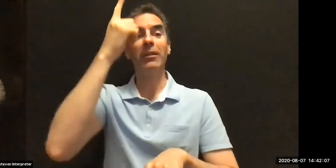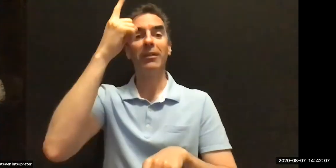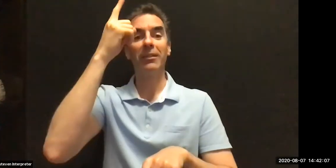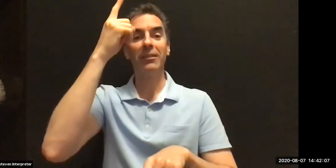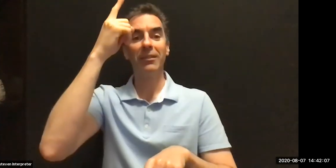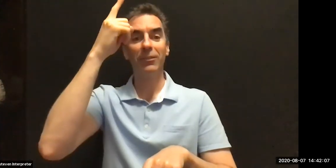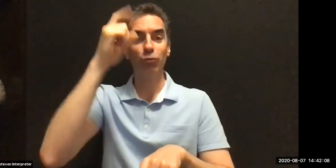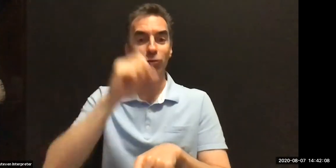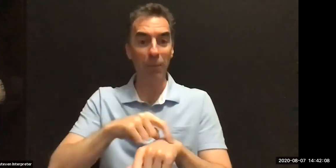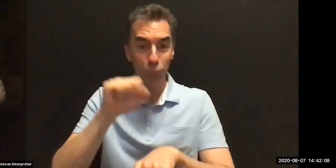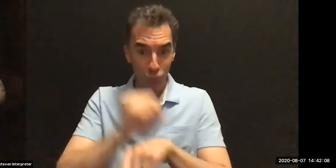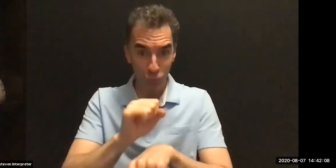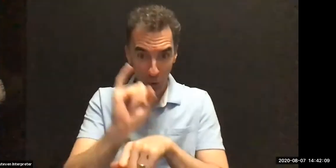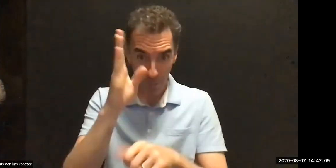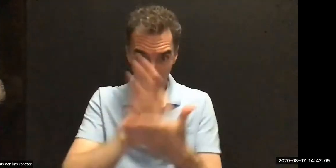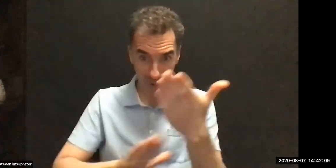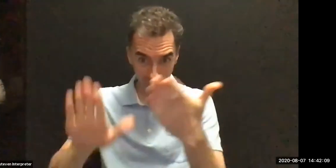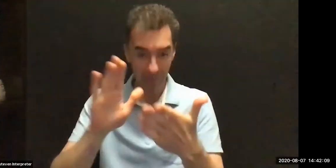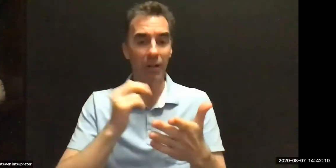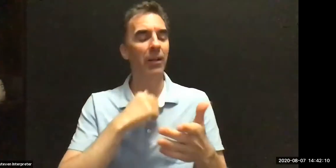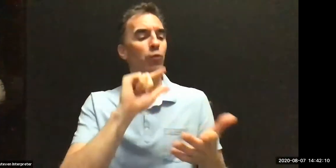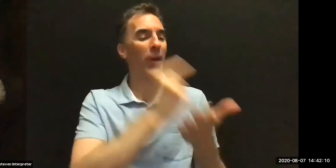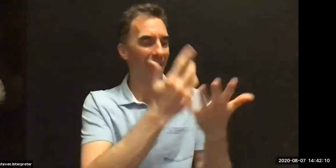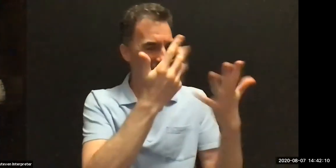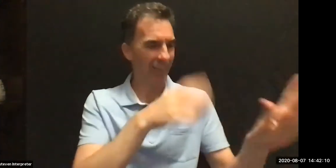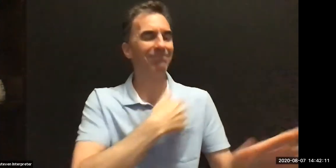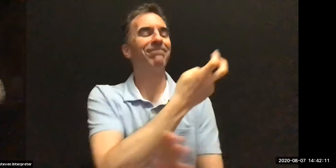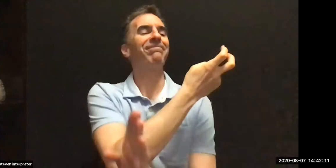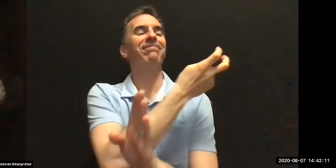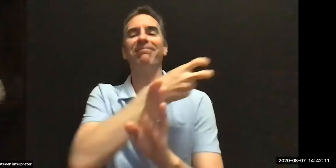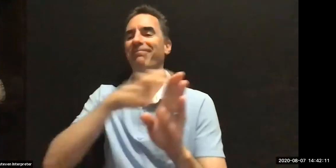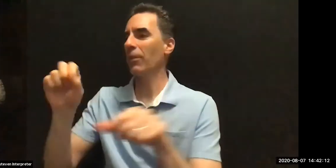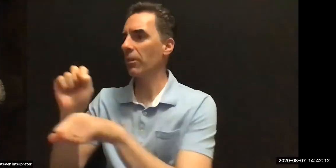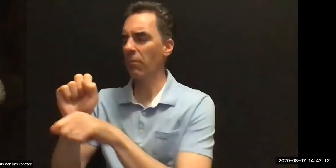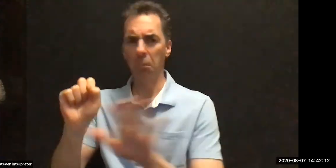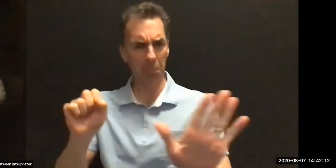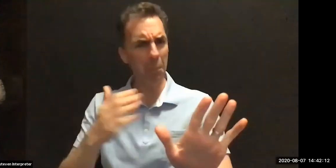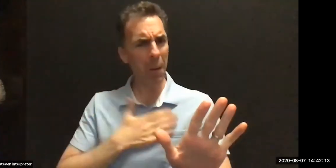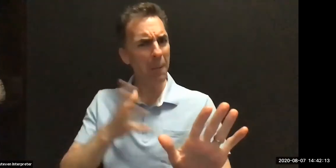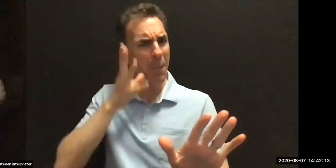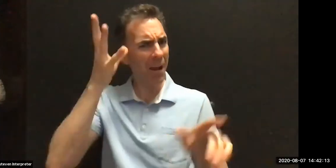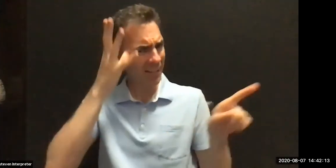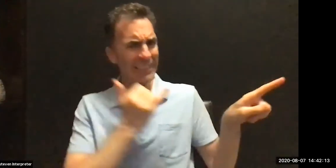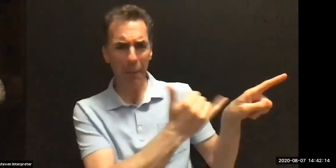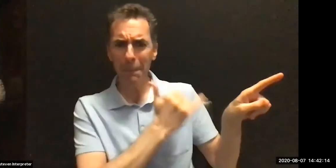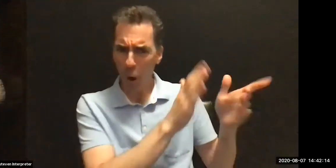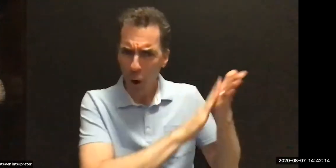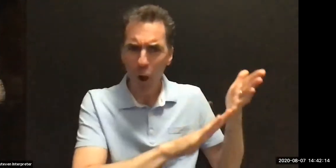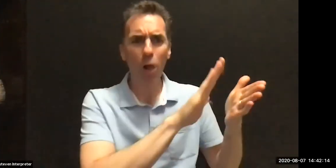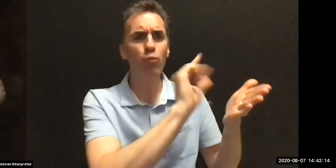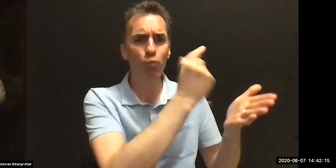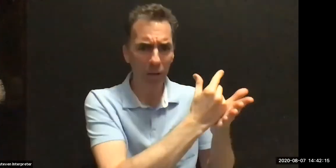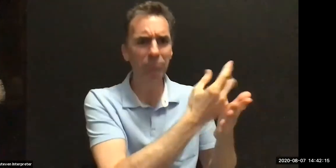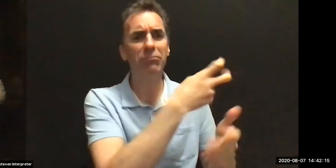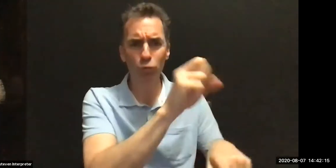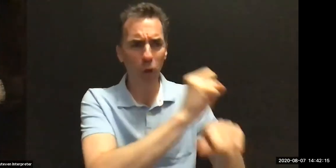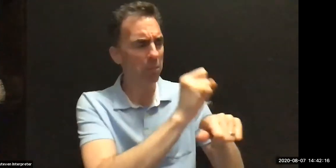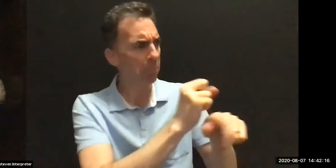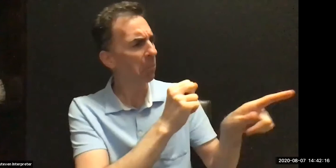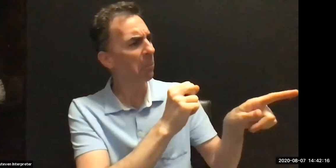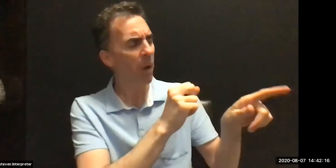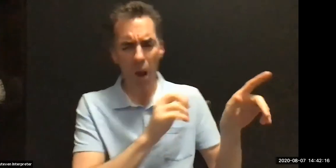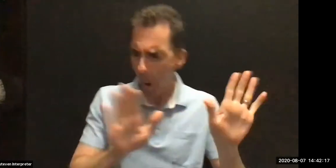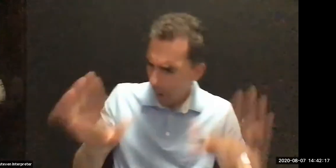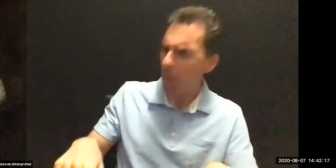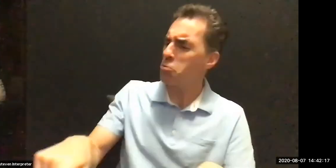Channelle Charest: And it was terrifying. And I feel like I came from a background with parents who went to college who got jobs, who did that process. So I have some support. I had some encouragement I had some guidance.